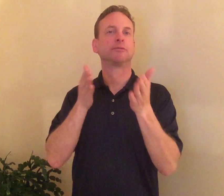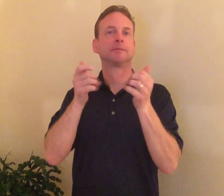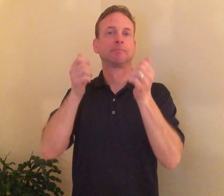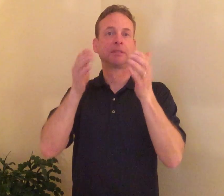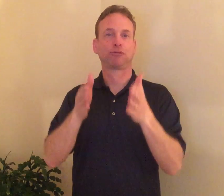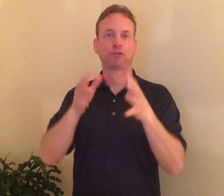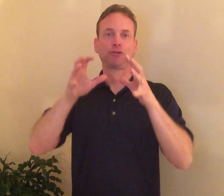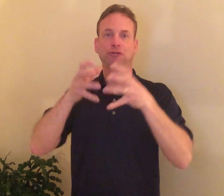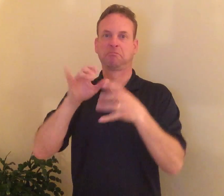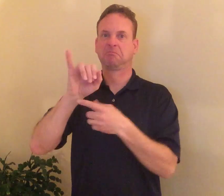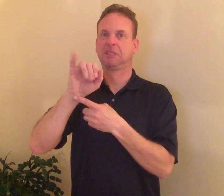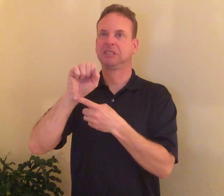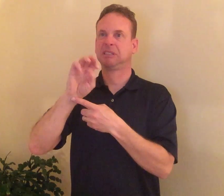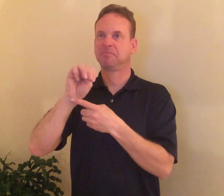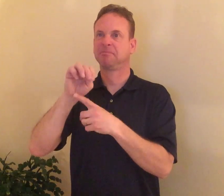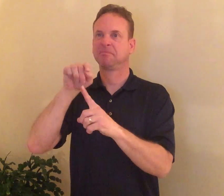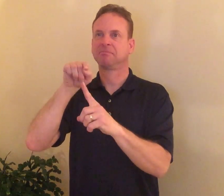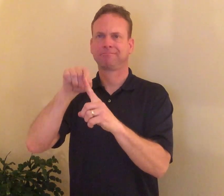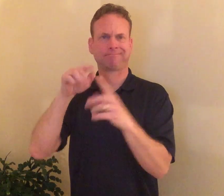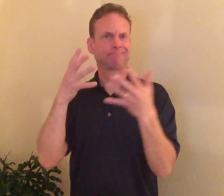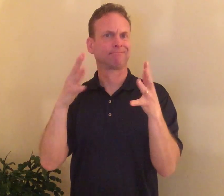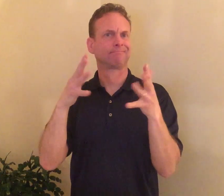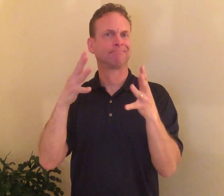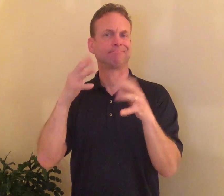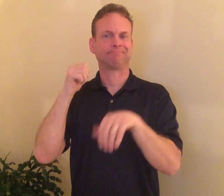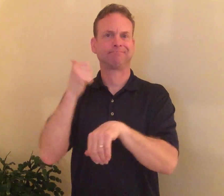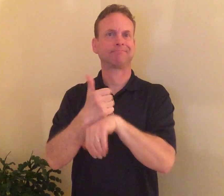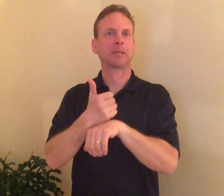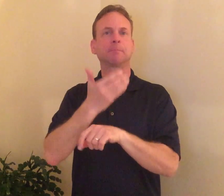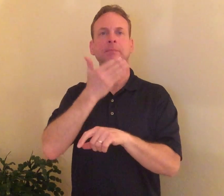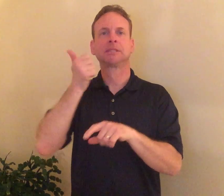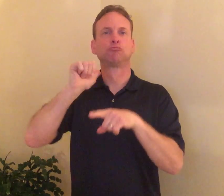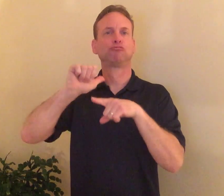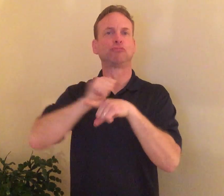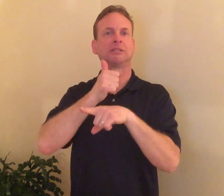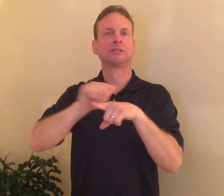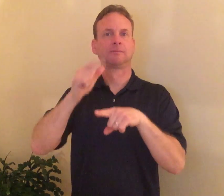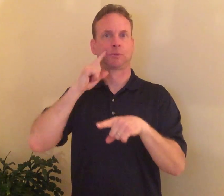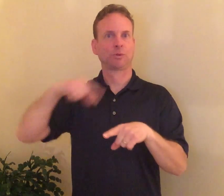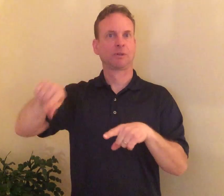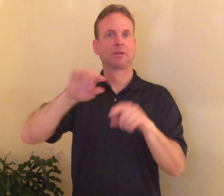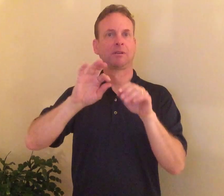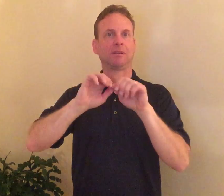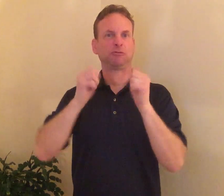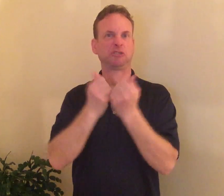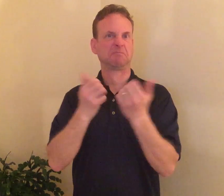Interpreting Service Managers (ISMs) have already established best practices for interpreting